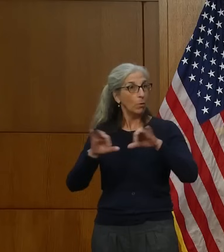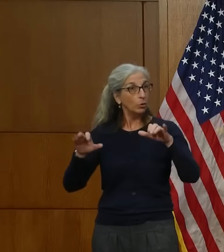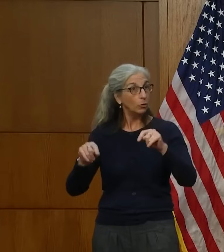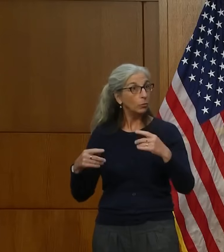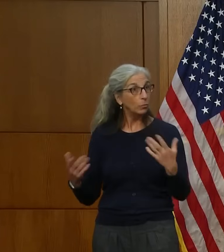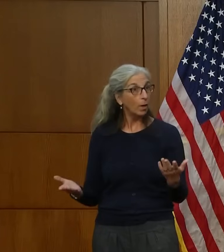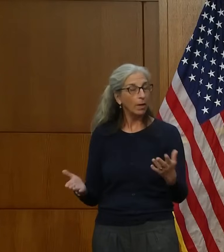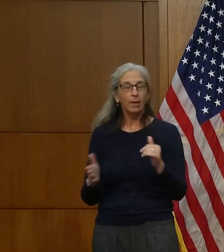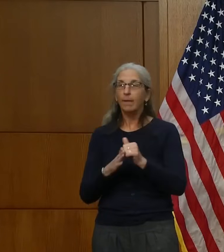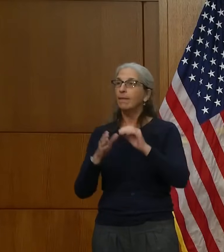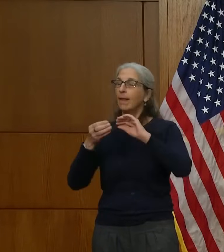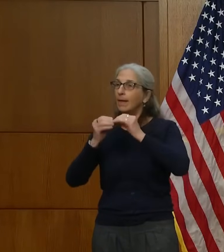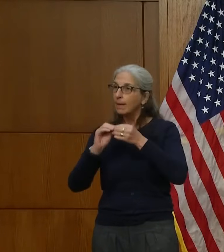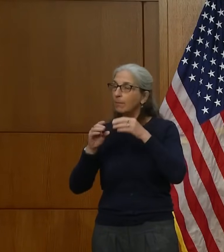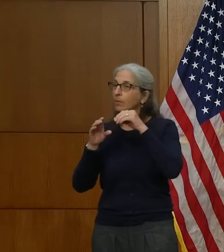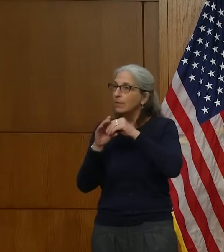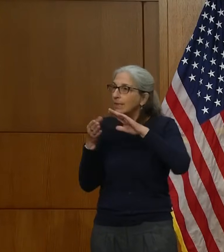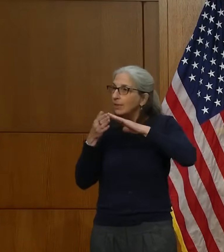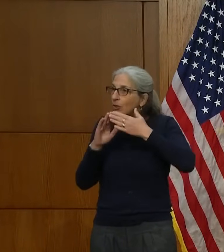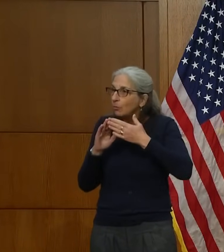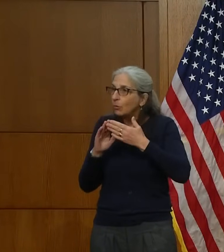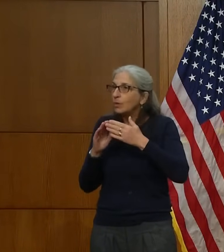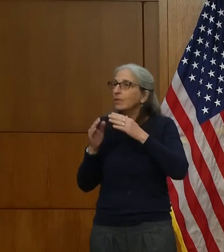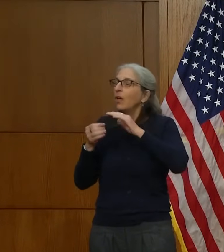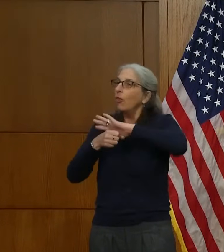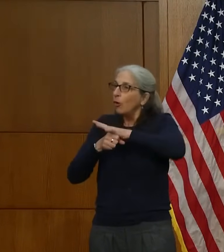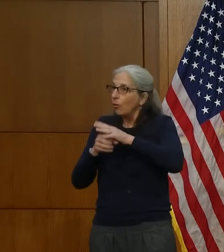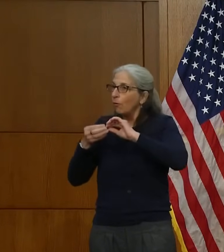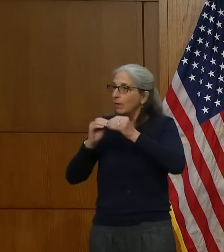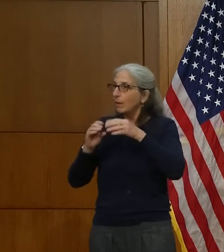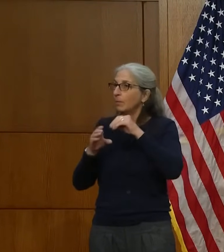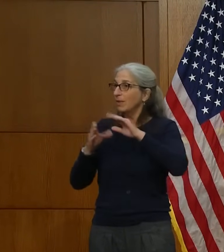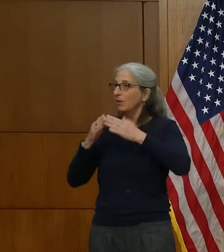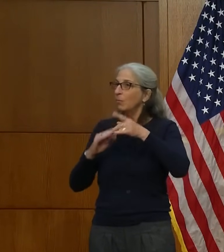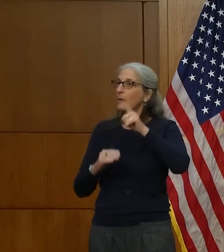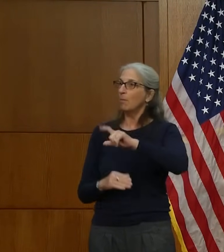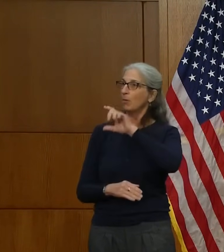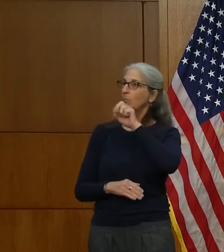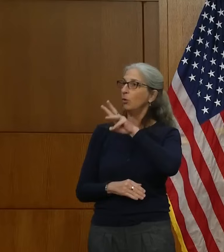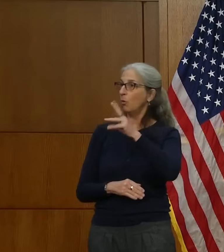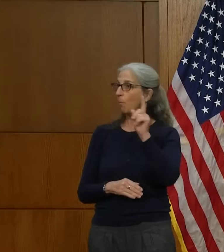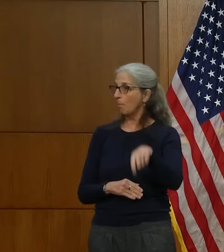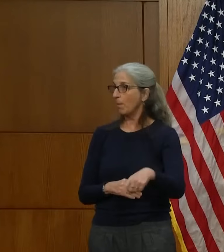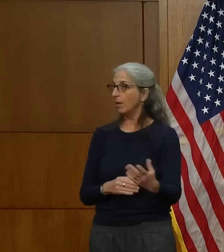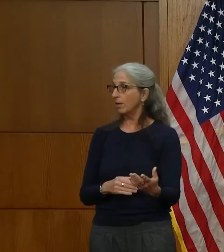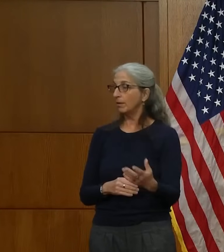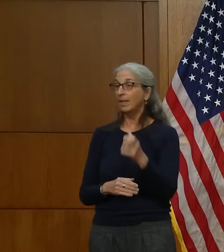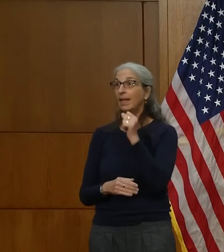WE HAVE PROPOSED ALL ALONG AND THE KEY IN ORDER TO DO THAT IS